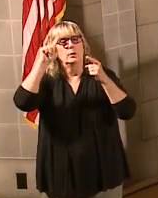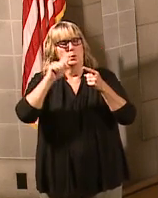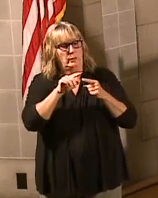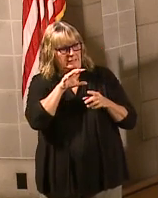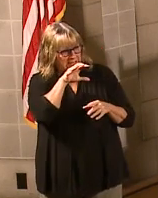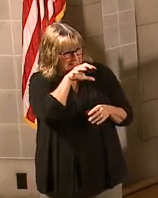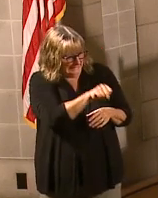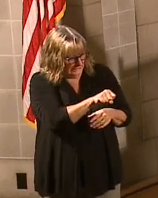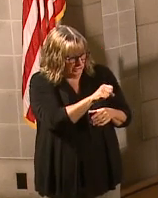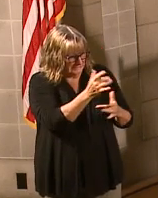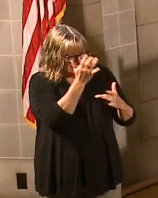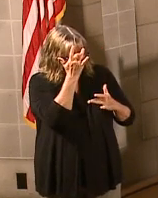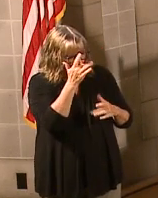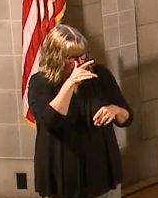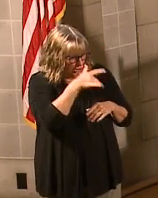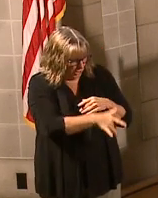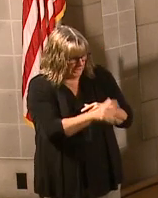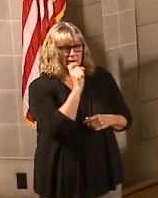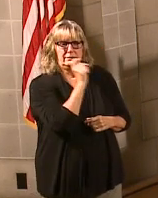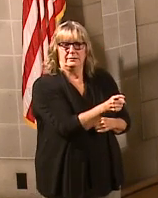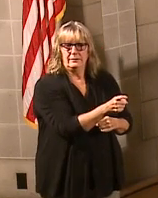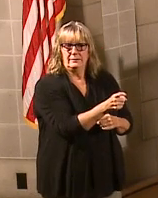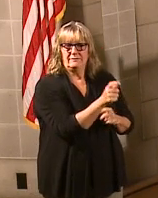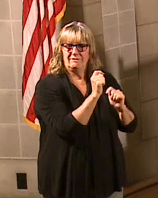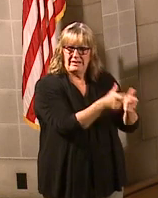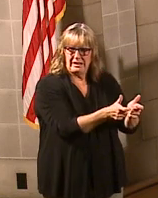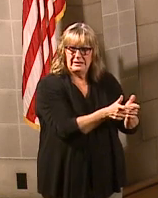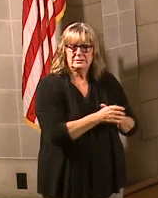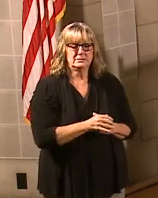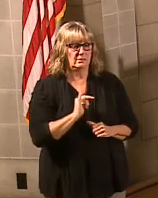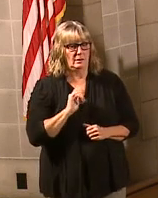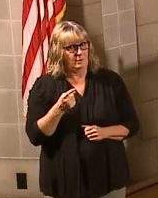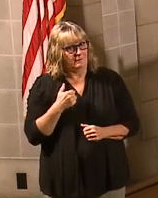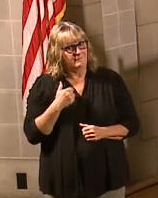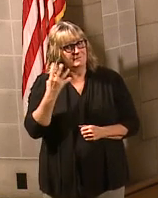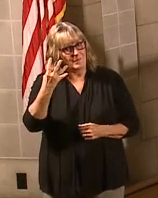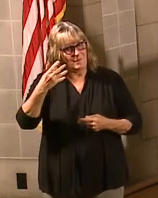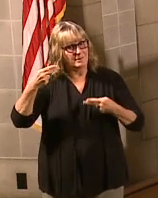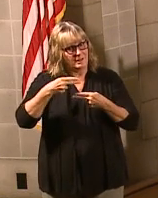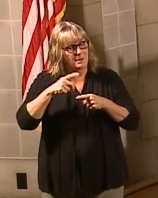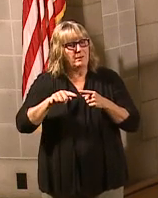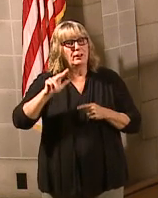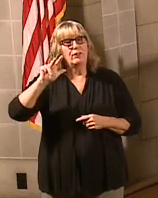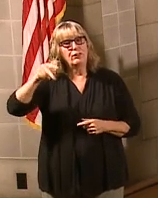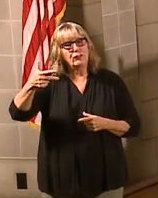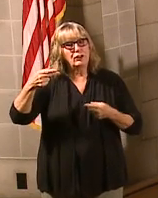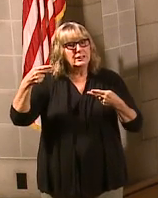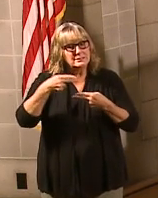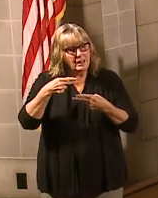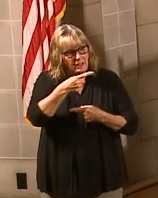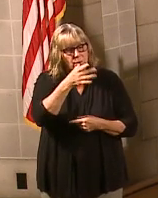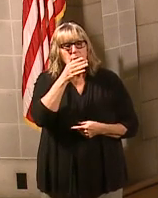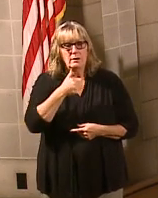STILL KNOW THAT THESE MONOCLONAL ANTIBODIES ARE MOST EFFECTIVE